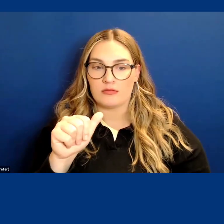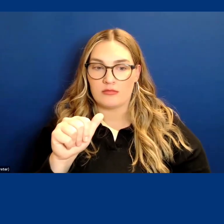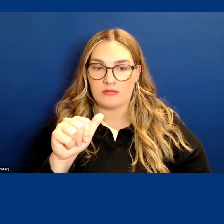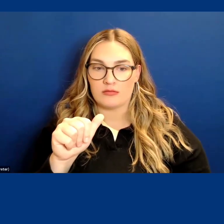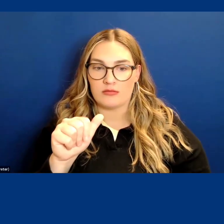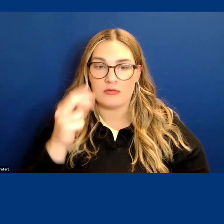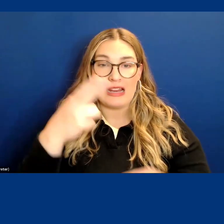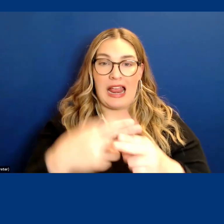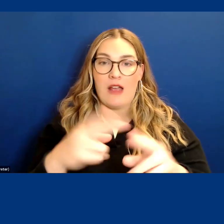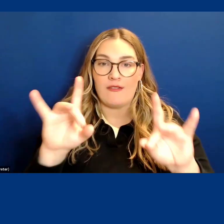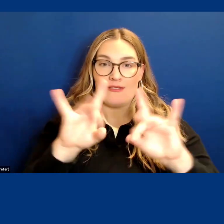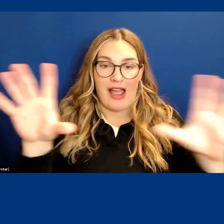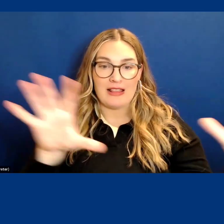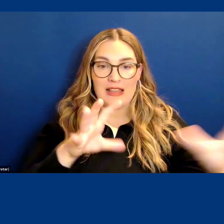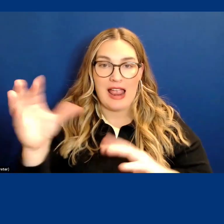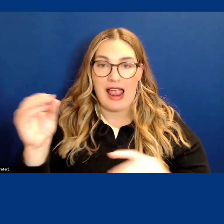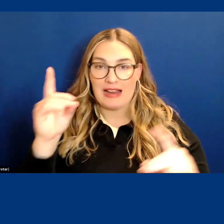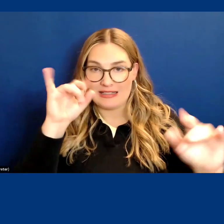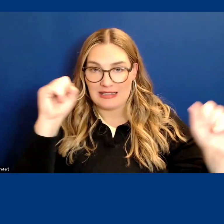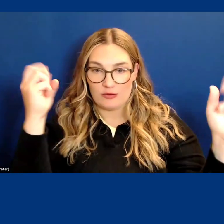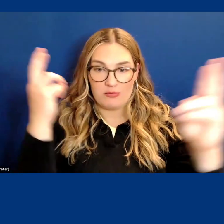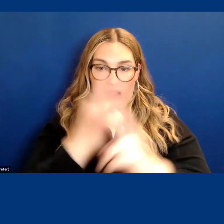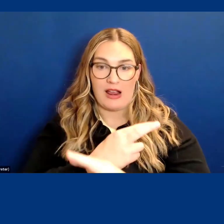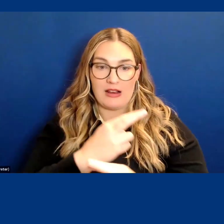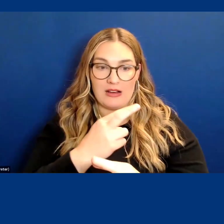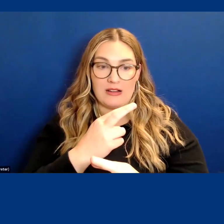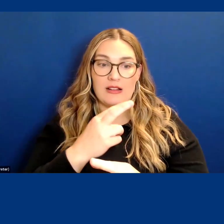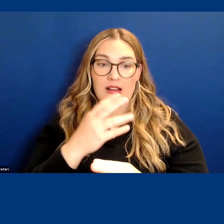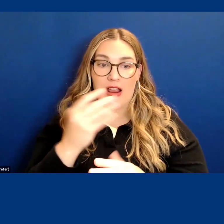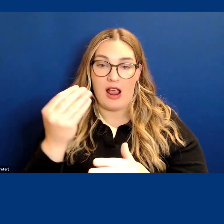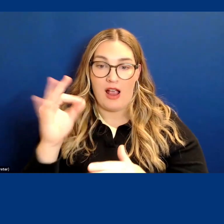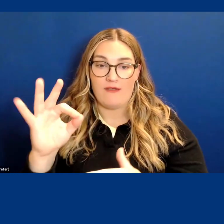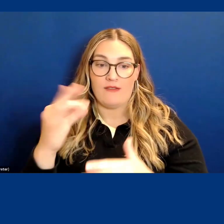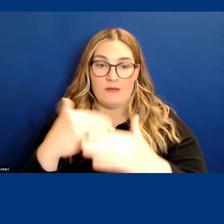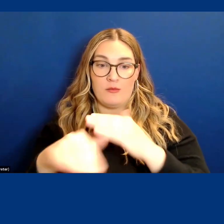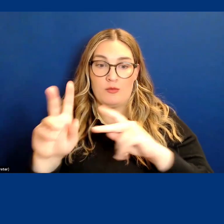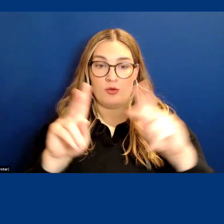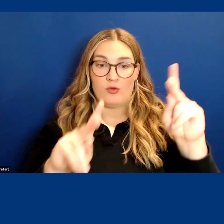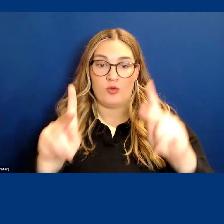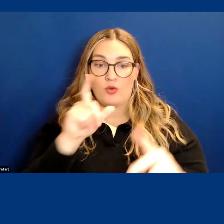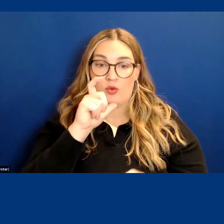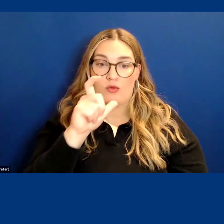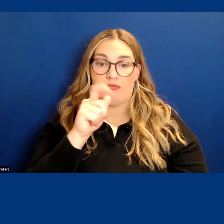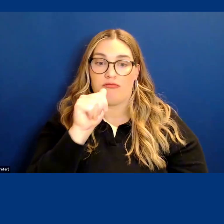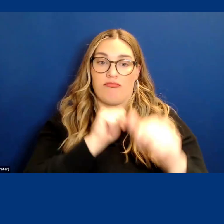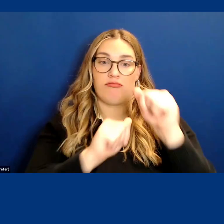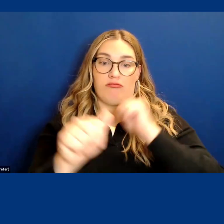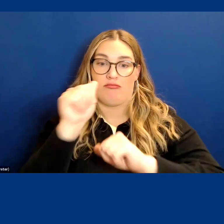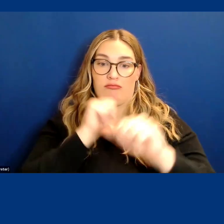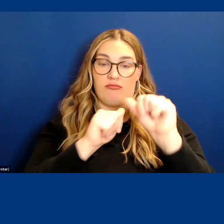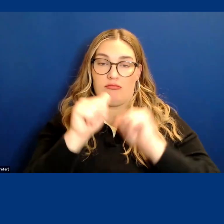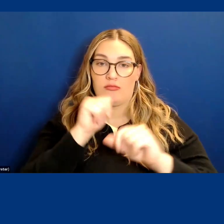women and birthing people endure acquiring reproductive health care and pregnancy services.